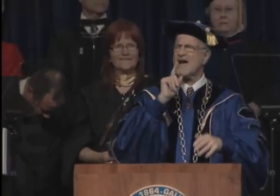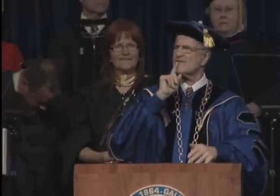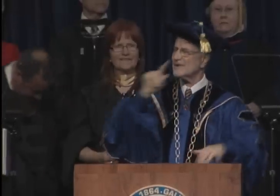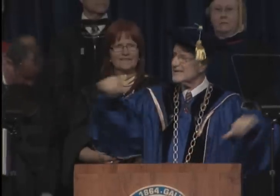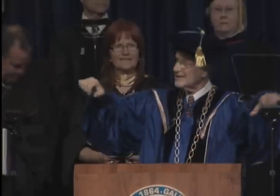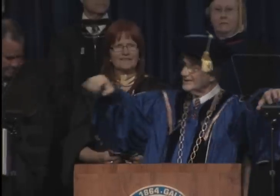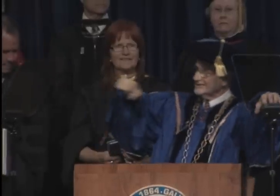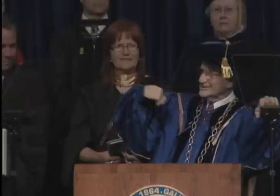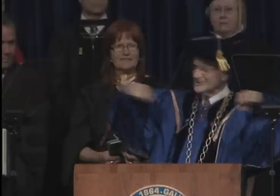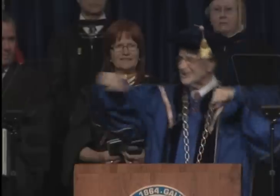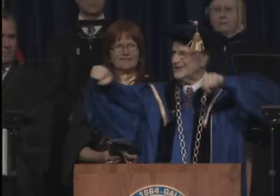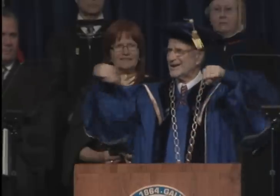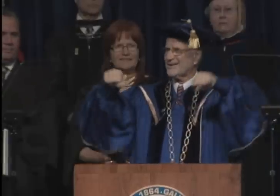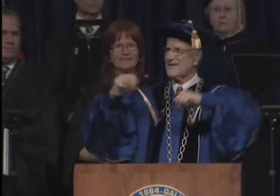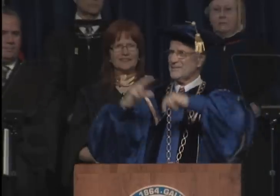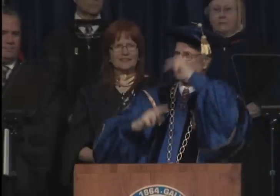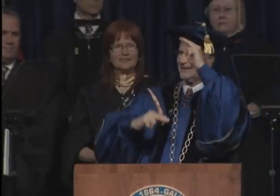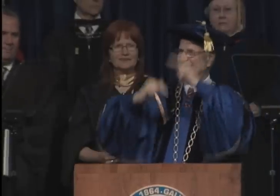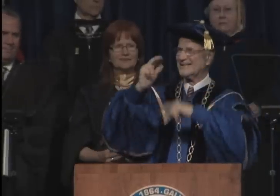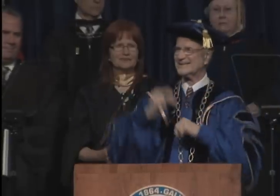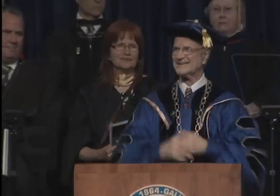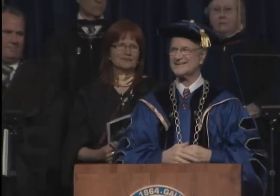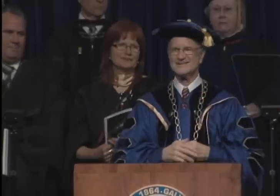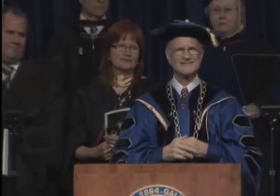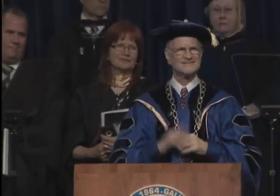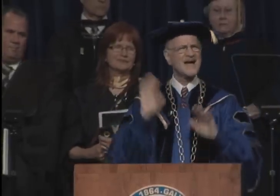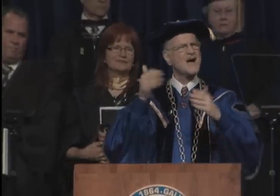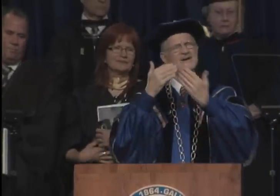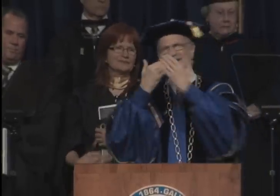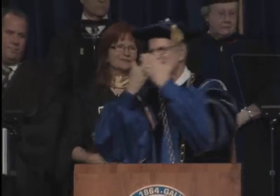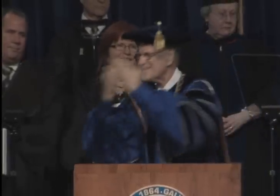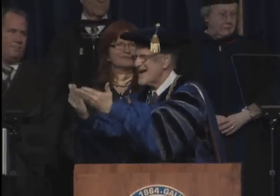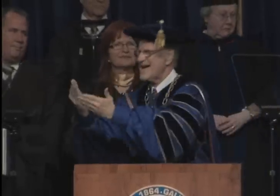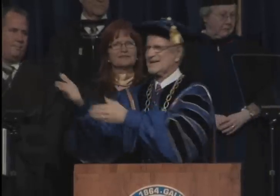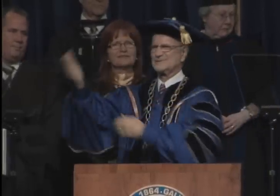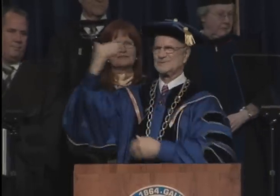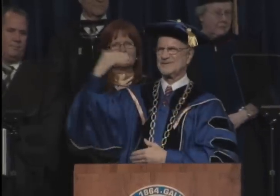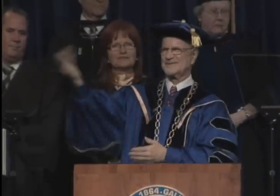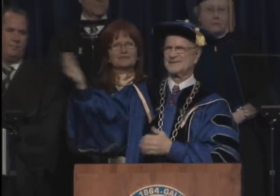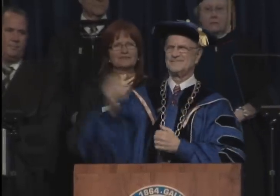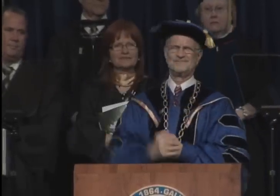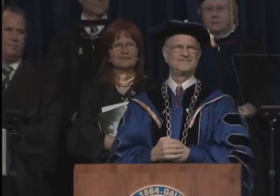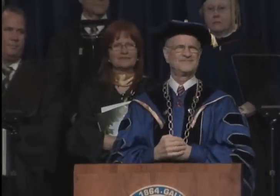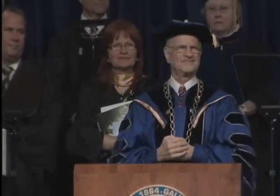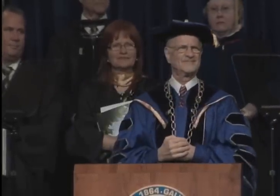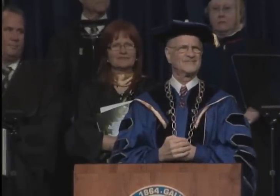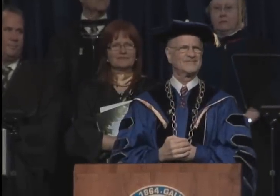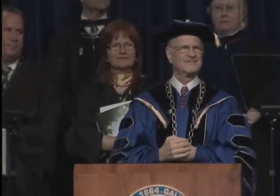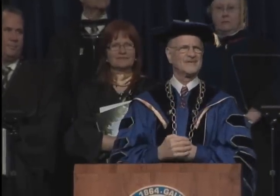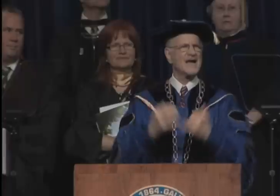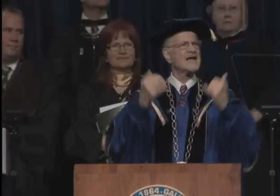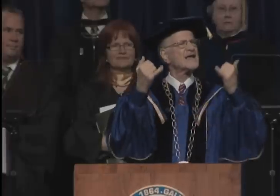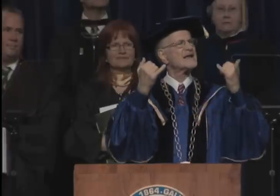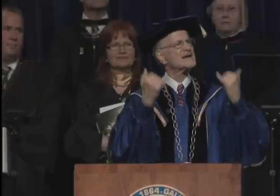and they really shook the building. You have our thanks.